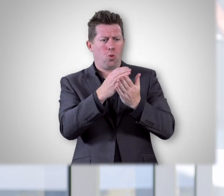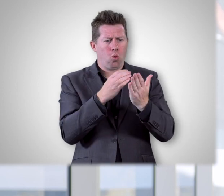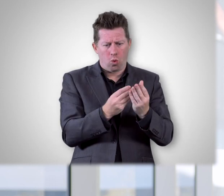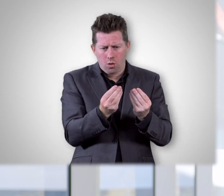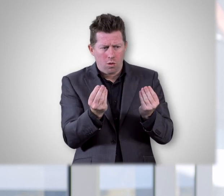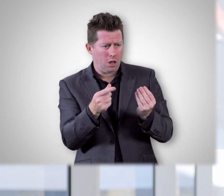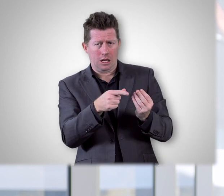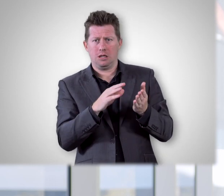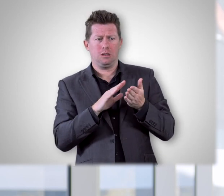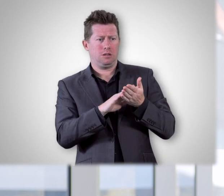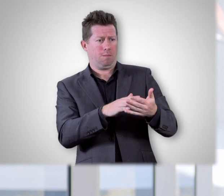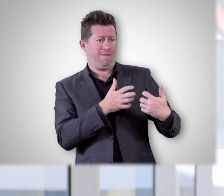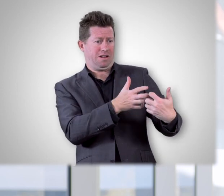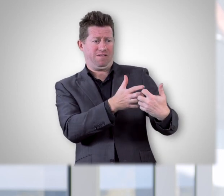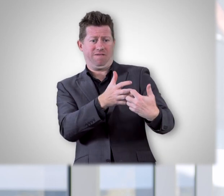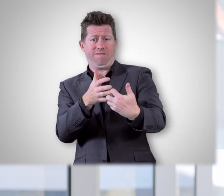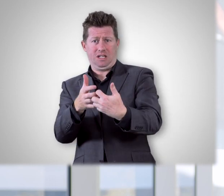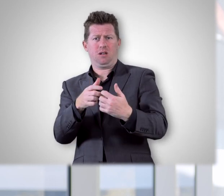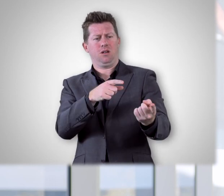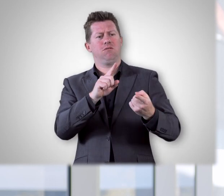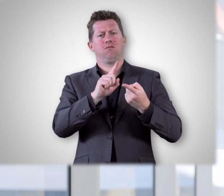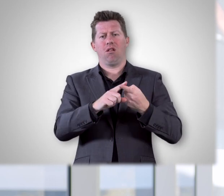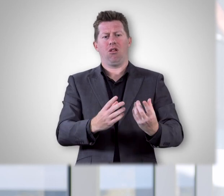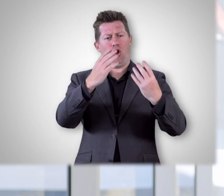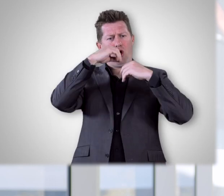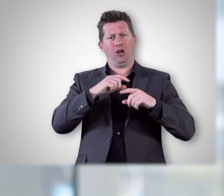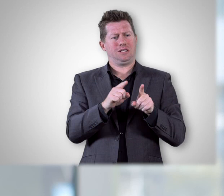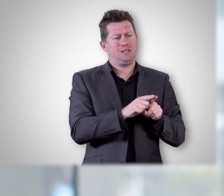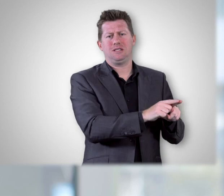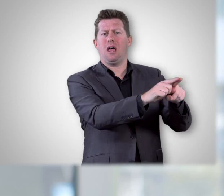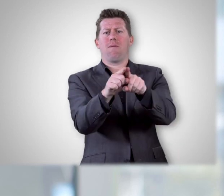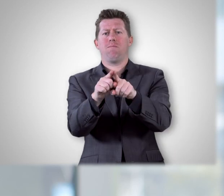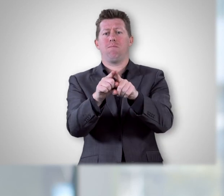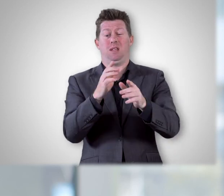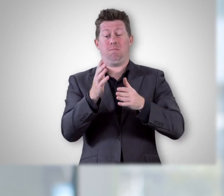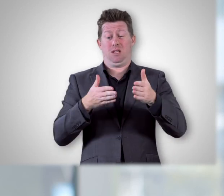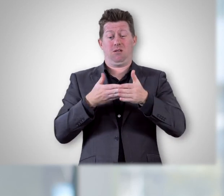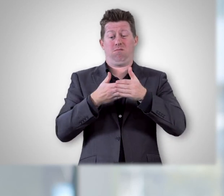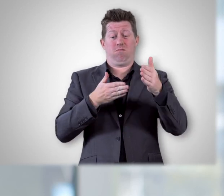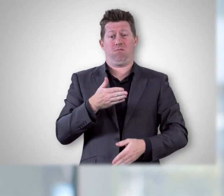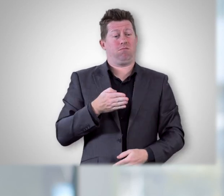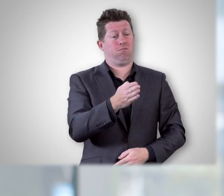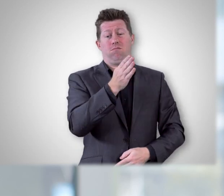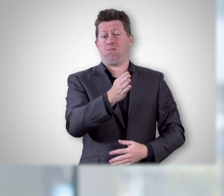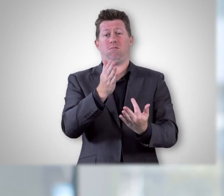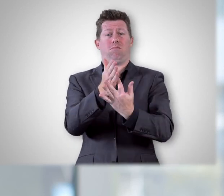them while still consuming that content. UDL breaks down barriers to access for students,